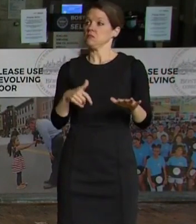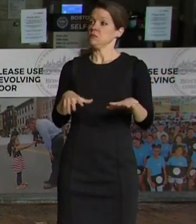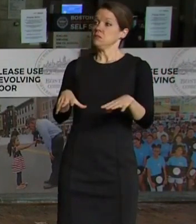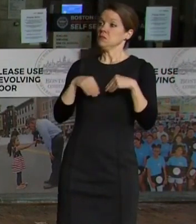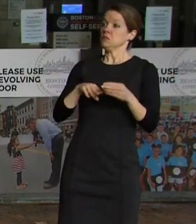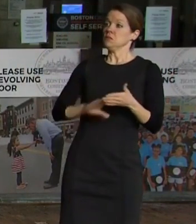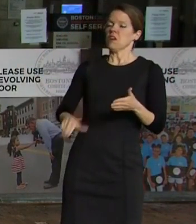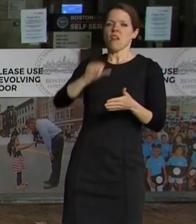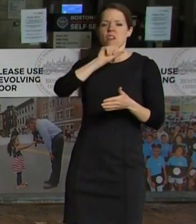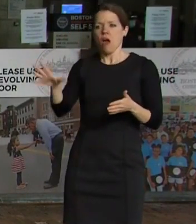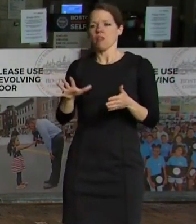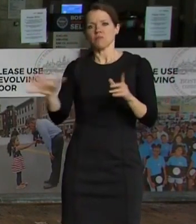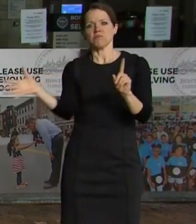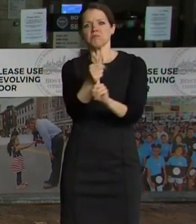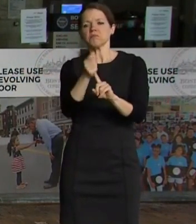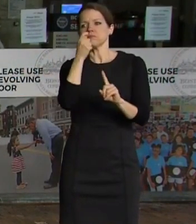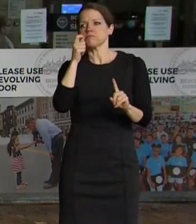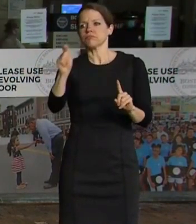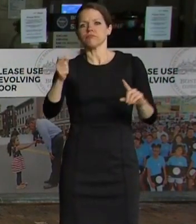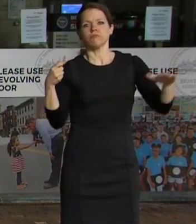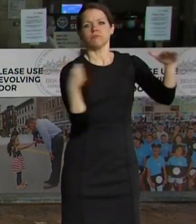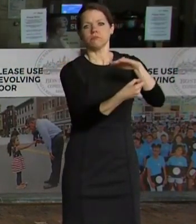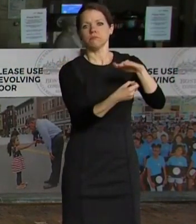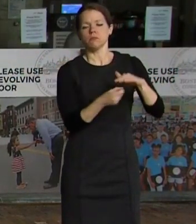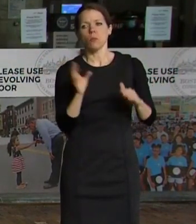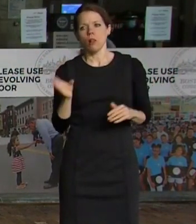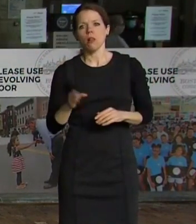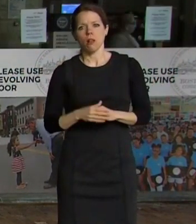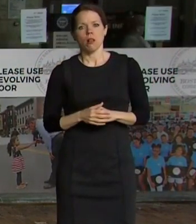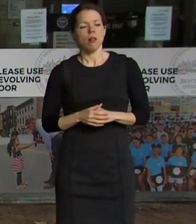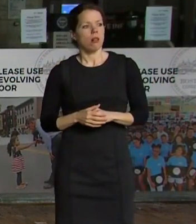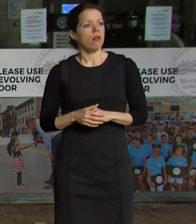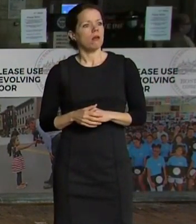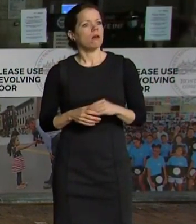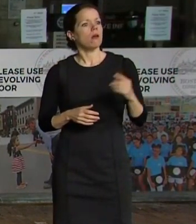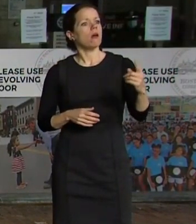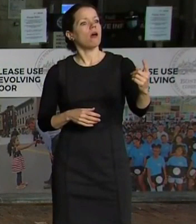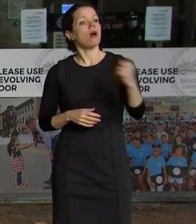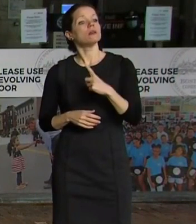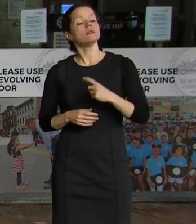CRIME IN OUR NEIGHBORHOODS. SO FULL STEAM AHEAD. NOTHING CHANGED.